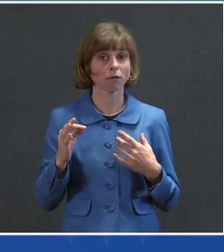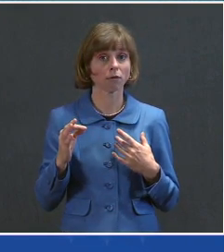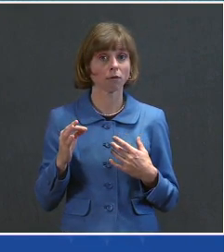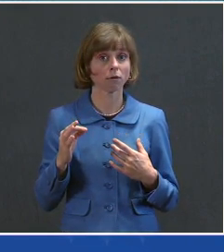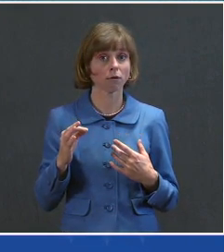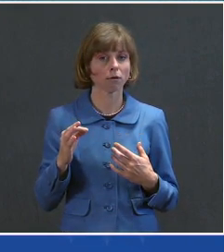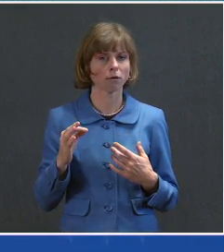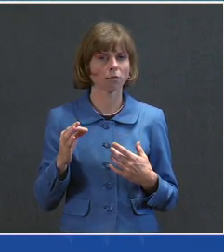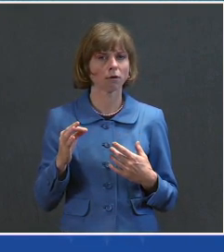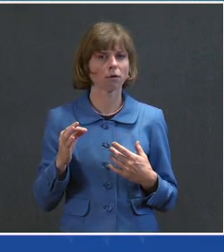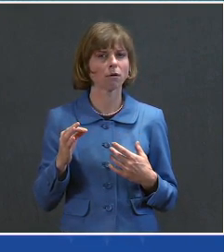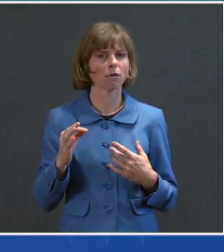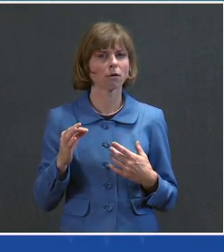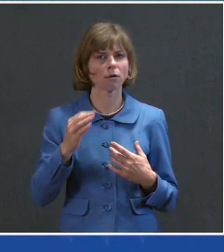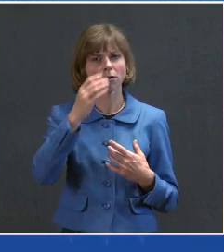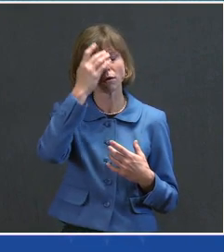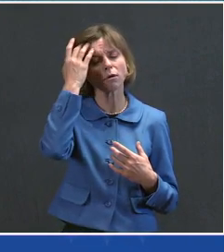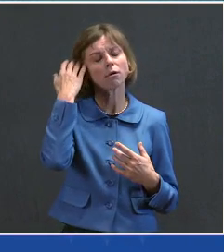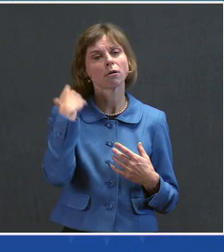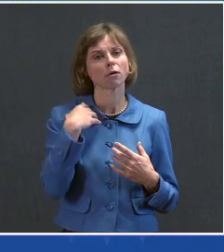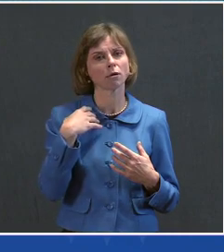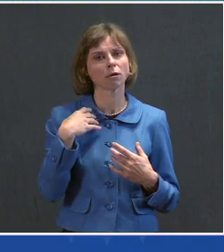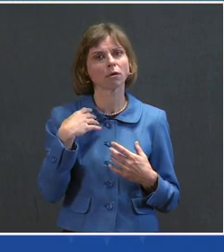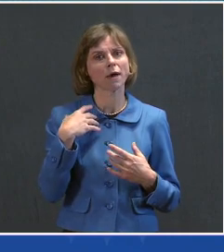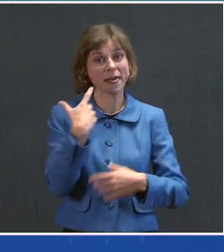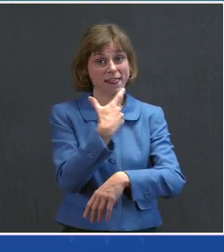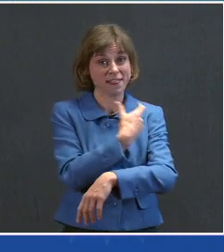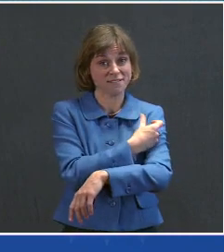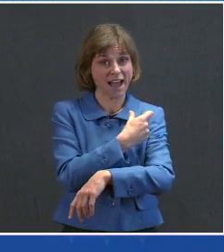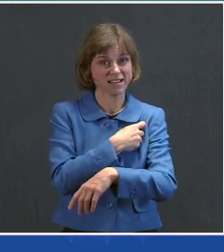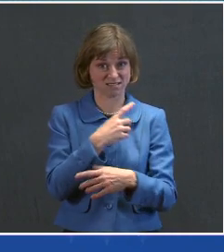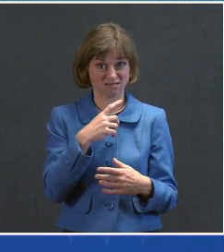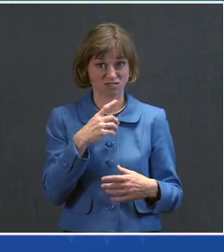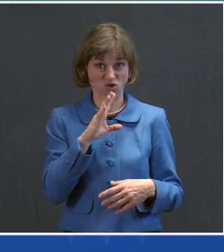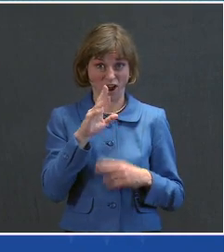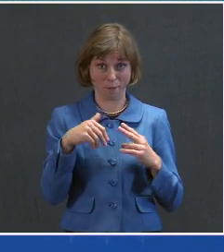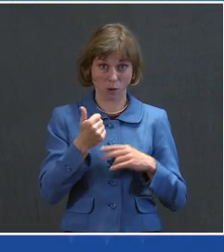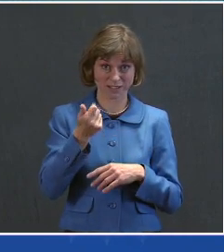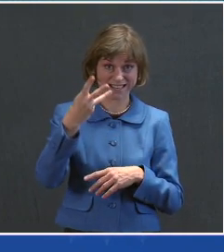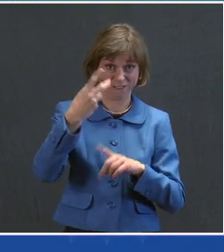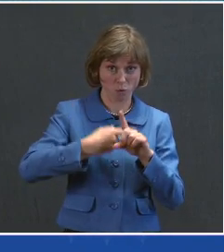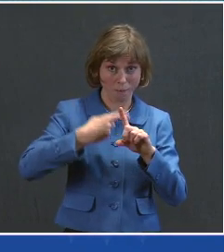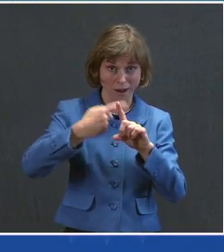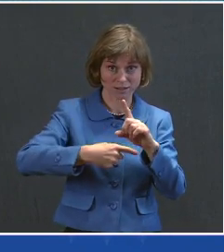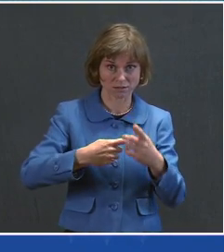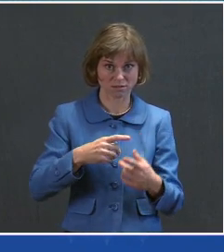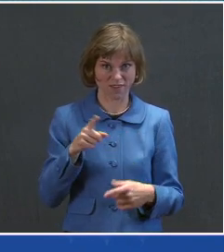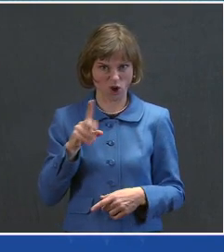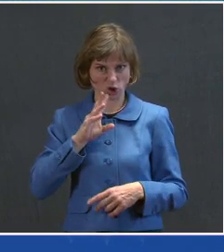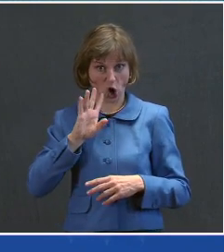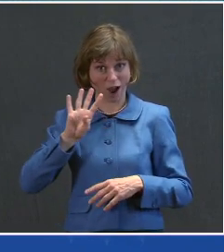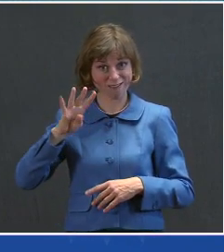of the vaccine itself is months from now. I mean, the phrase "fourth quarter" has been talked about,